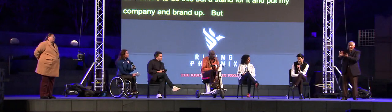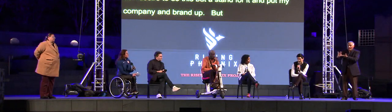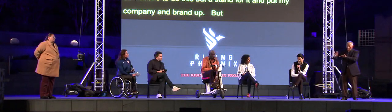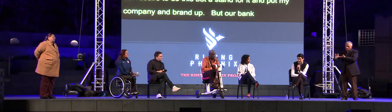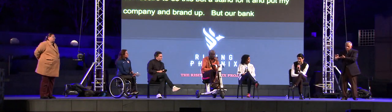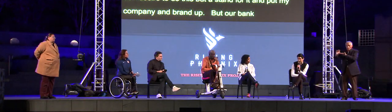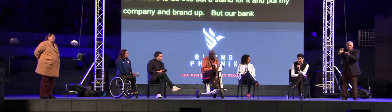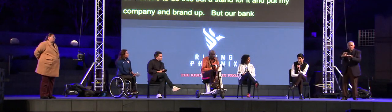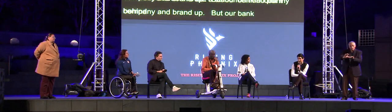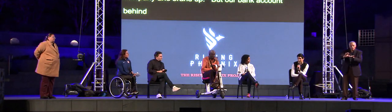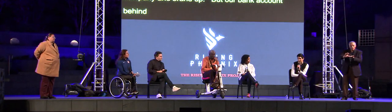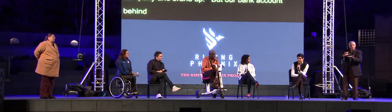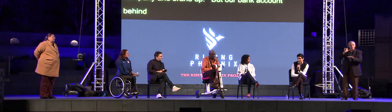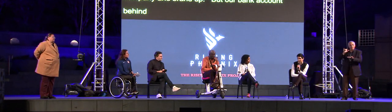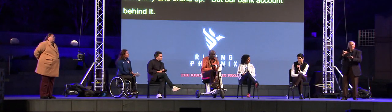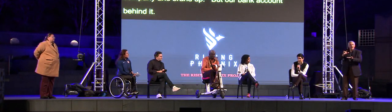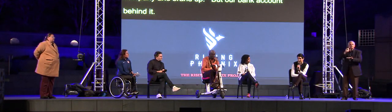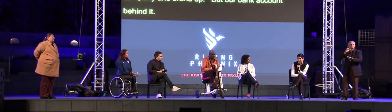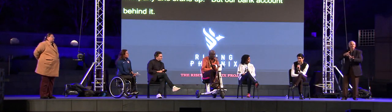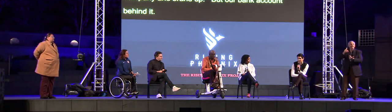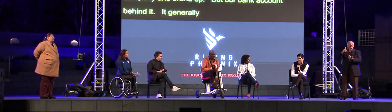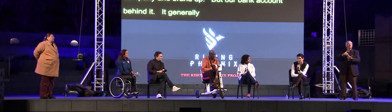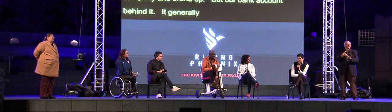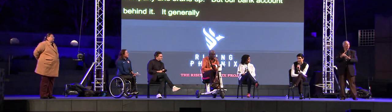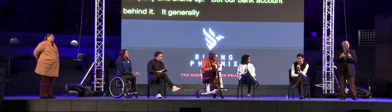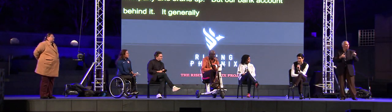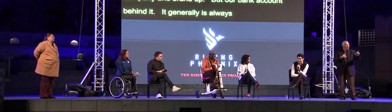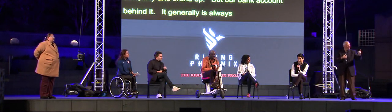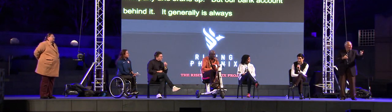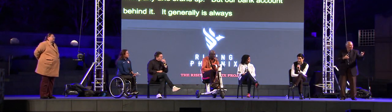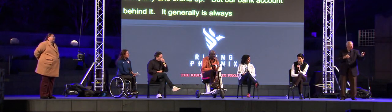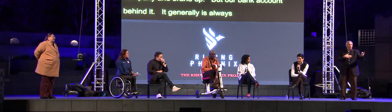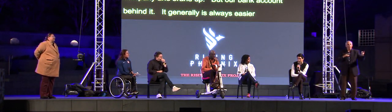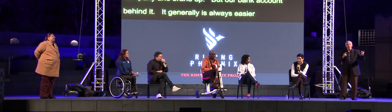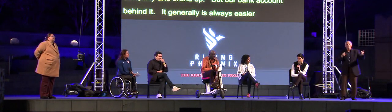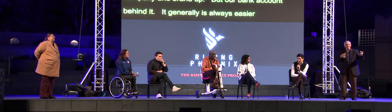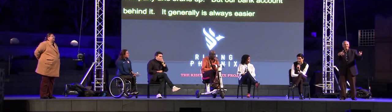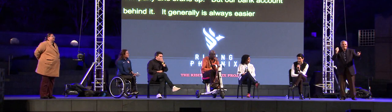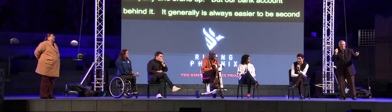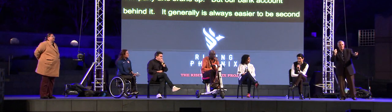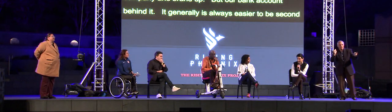It generally is always easier to be second, but I think even more so as it relates